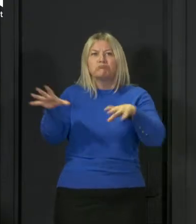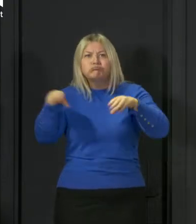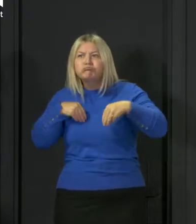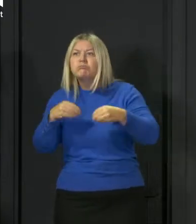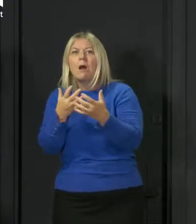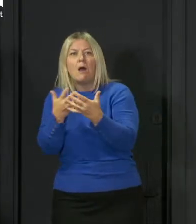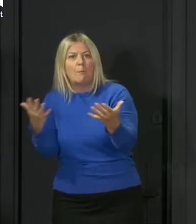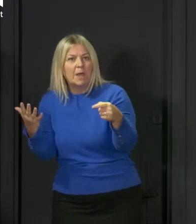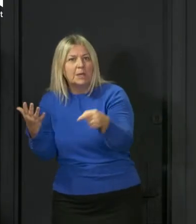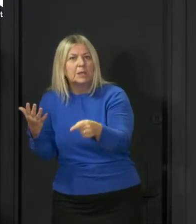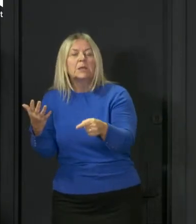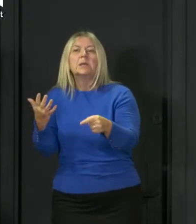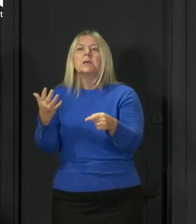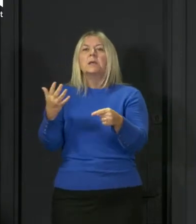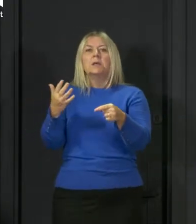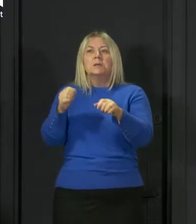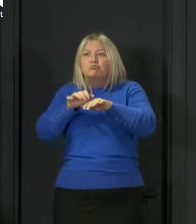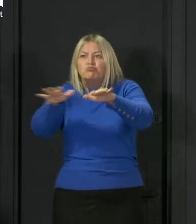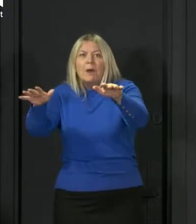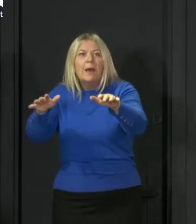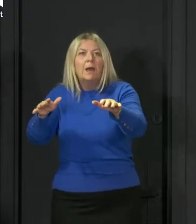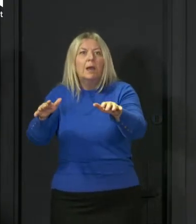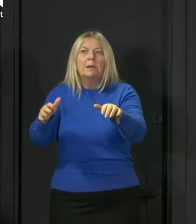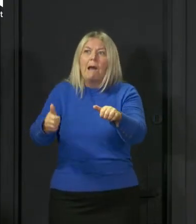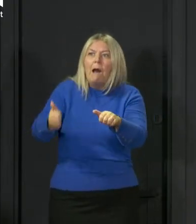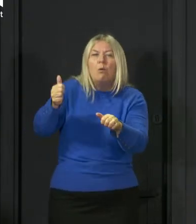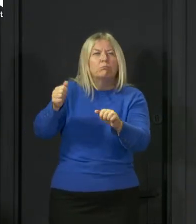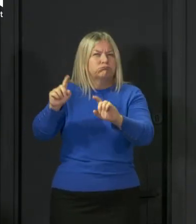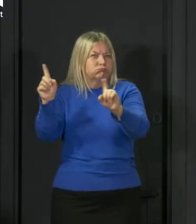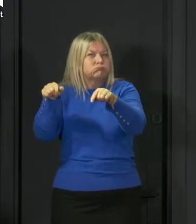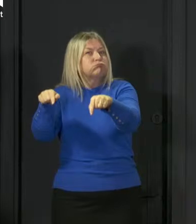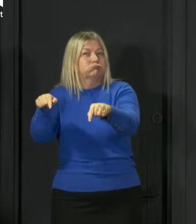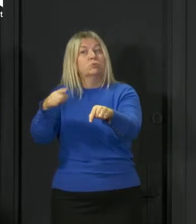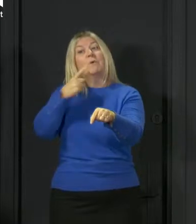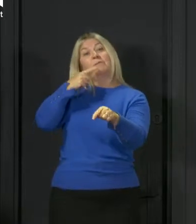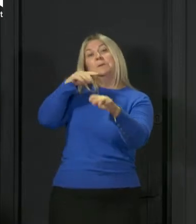not just across your local authority, but actually in the neighbourhood you live in. And I think